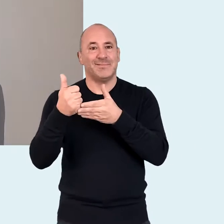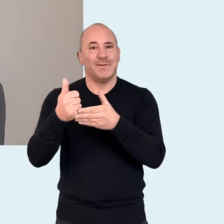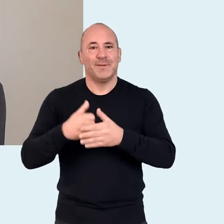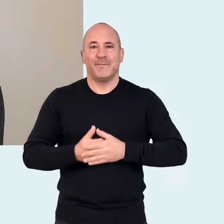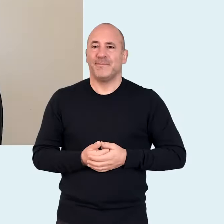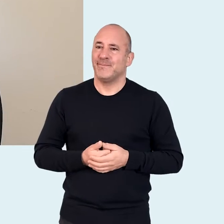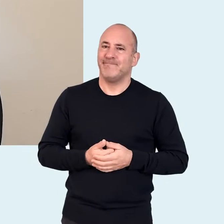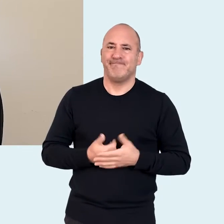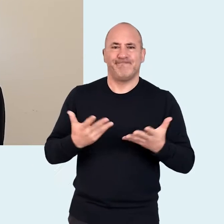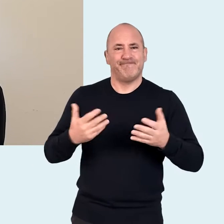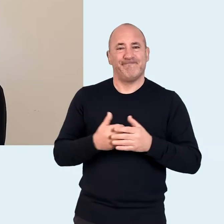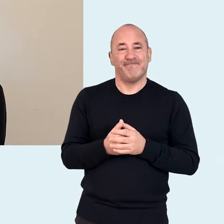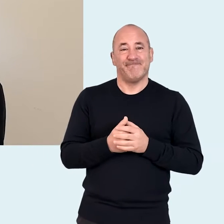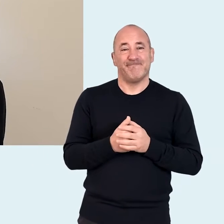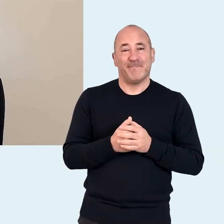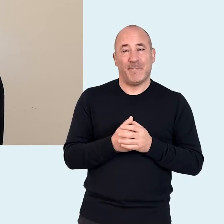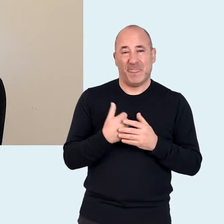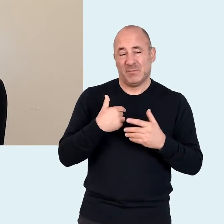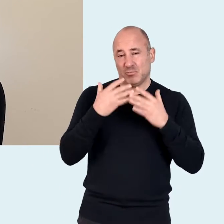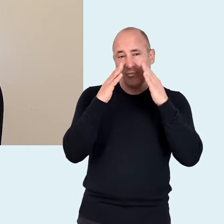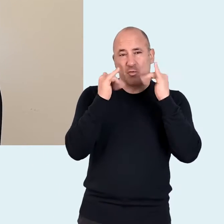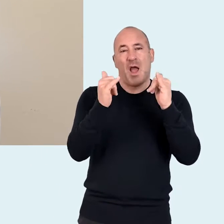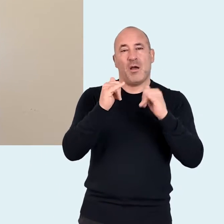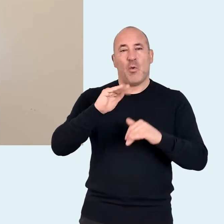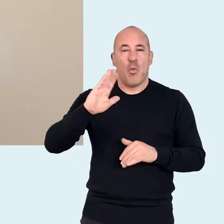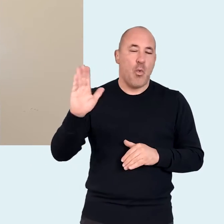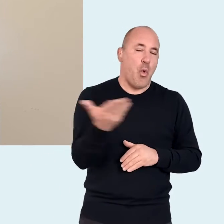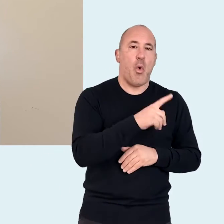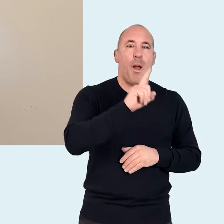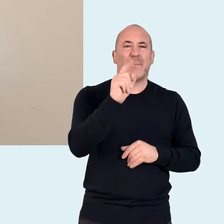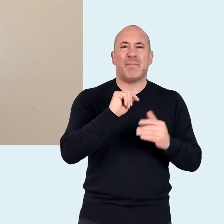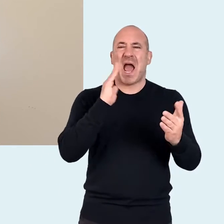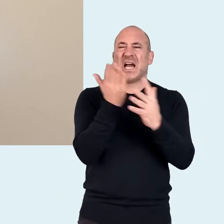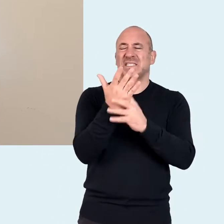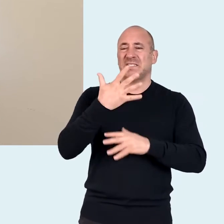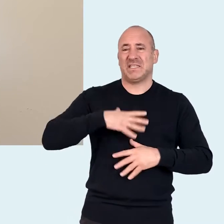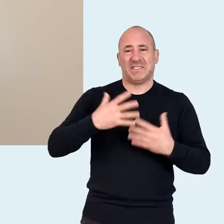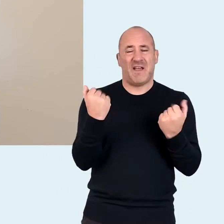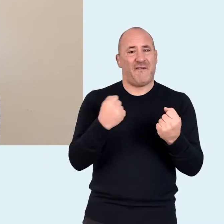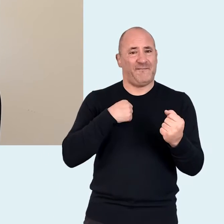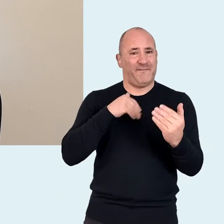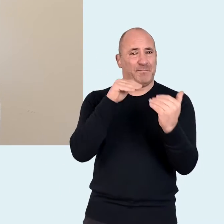We need to be sure that we take into account other people's access needs. So do we need